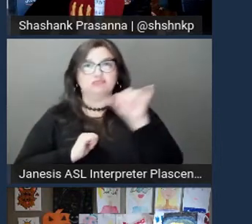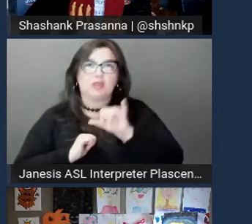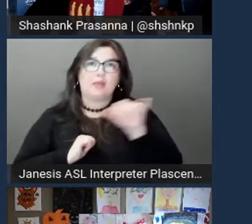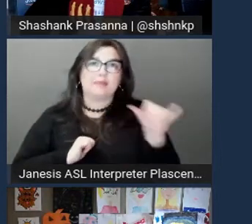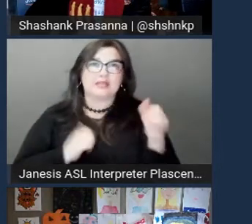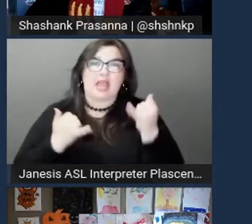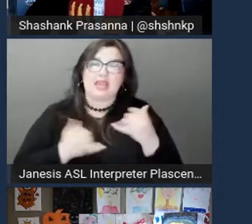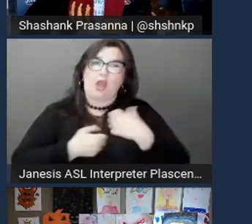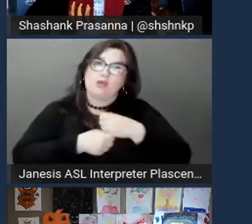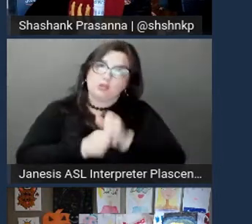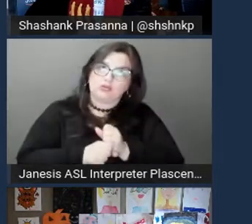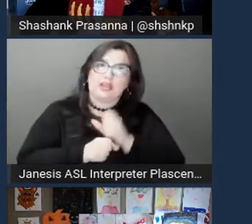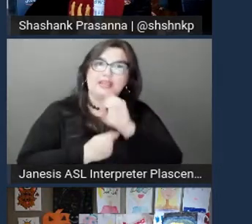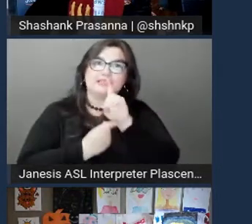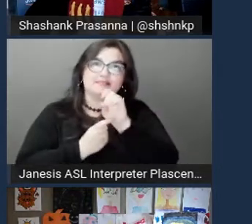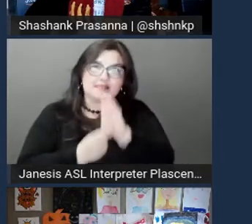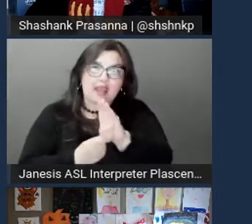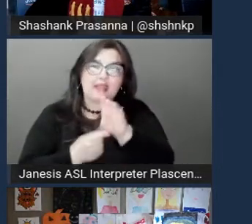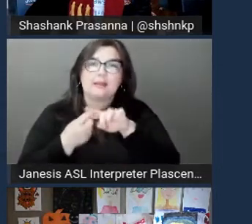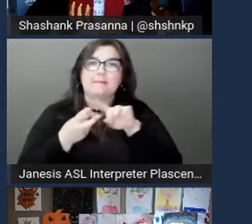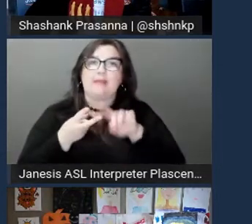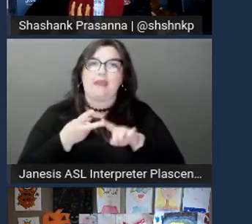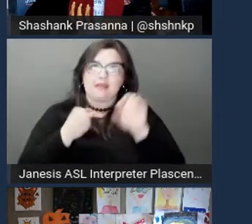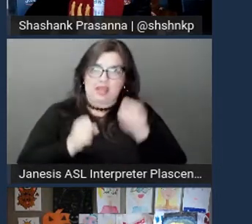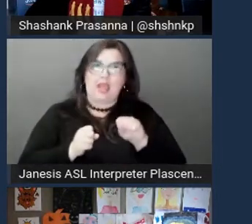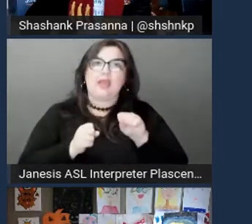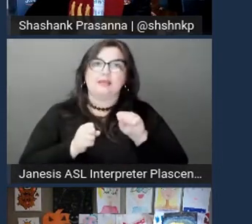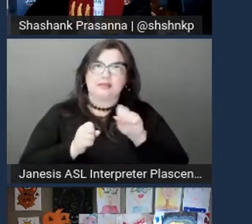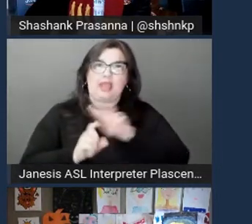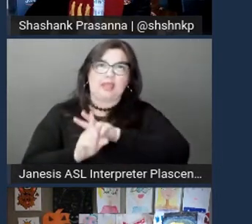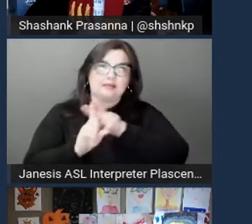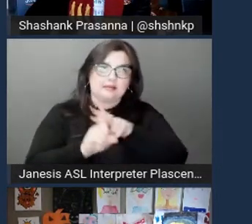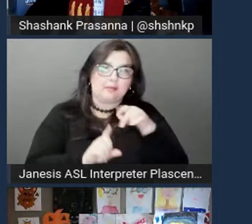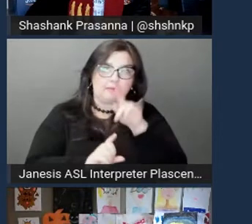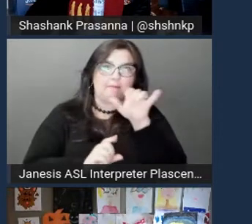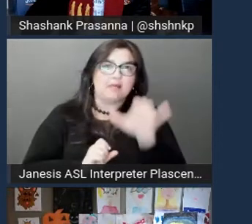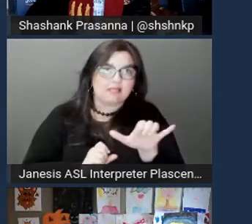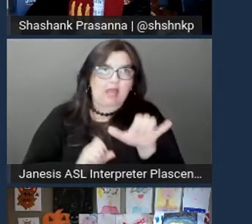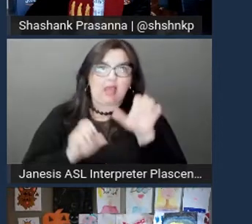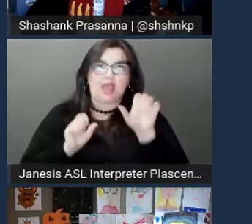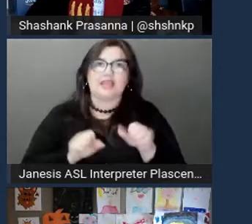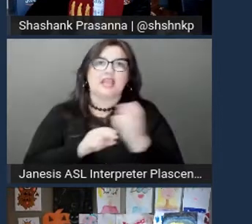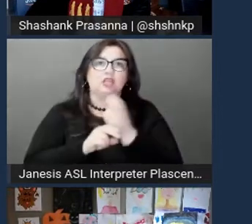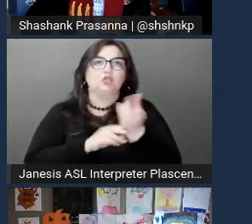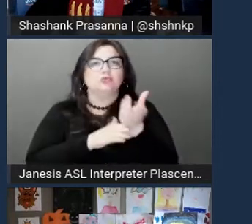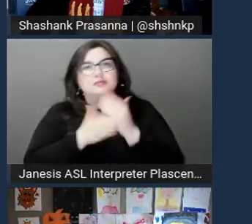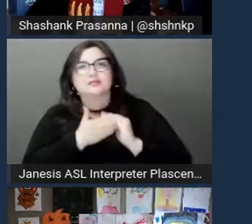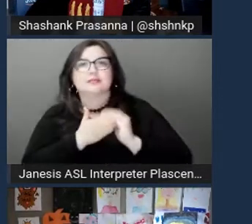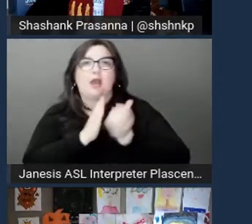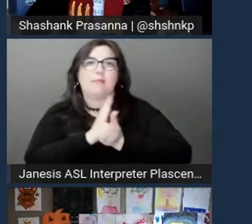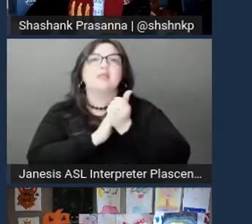and I can apply some of the icons. I can use some of that with the arcanation which I might need. So for example,